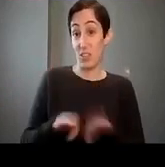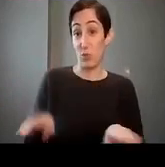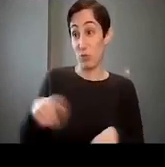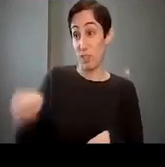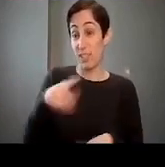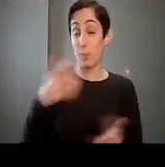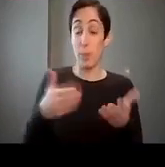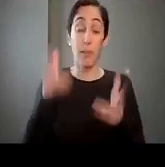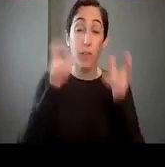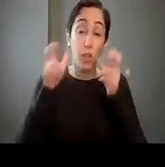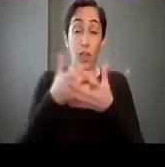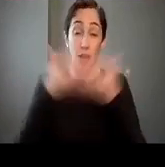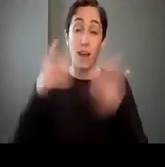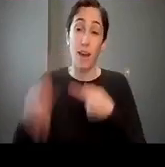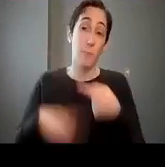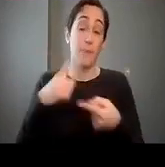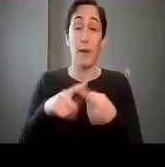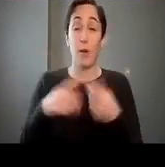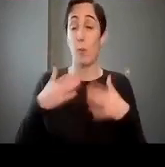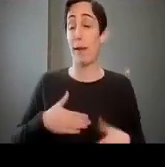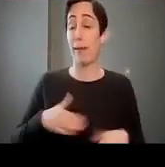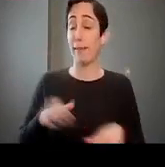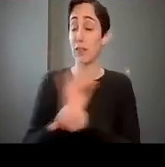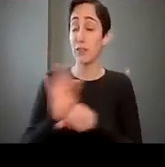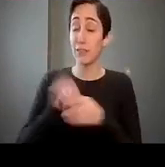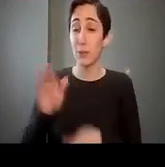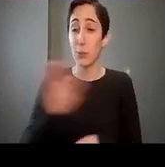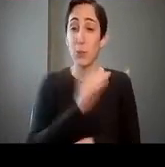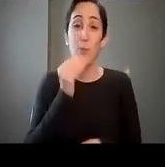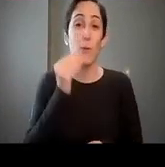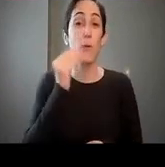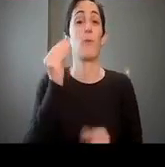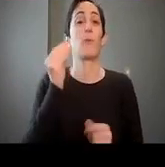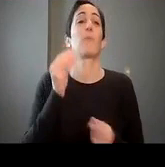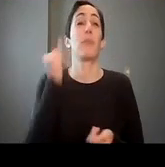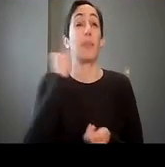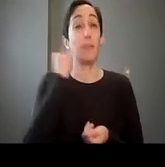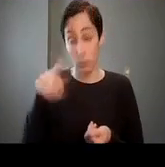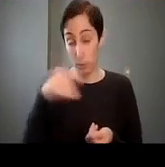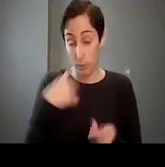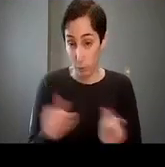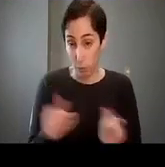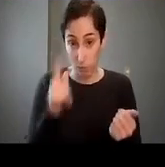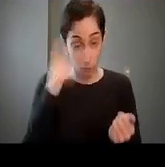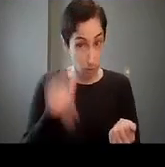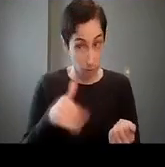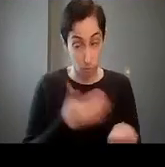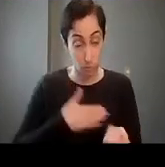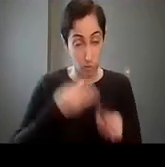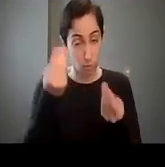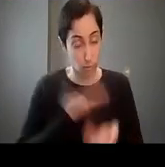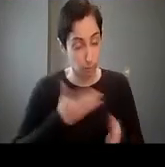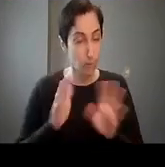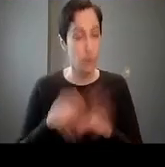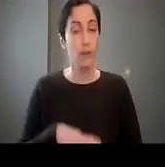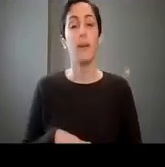appreciate it. Gut leaving room to talk back-channel me and email me. I'd really and connect again reconnects us with a appreciate it. Gut leaving room to talk sense of normalcy, but also creates a way and connect again reconnects us with a